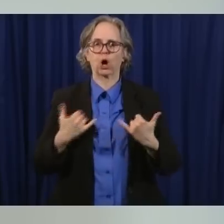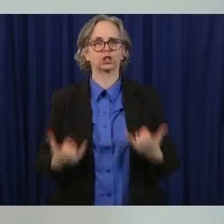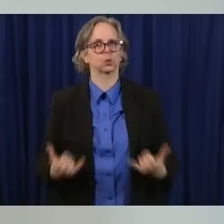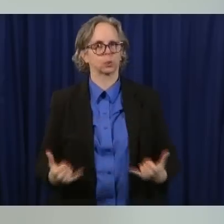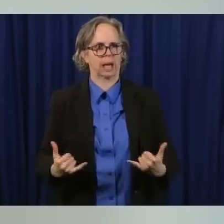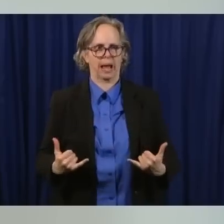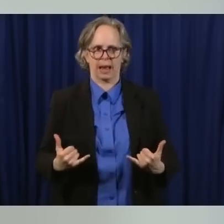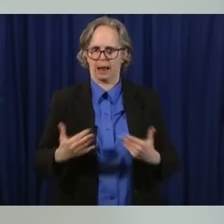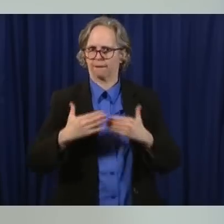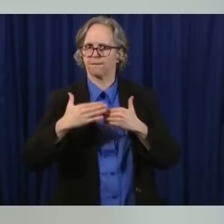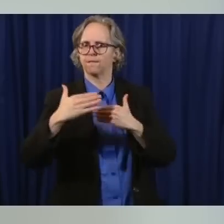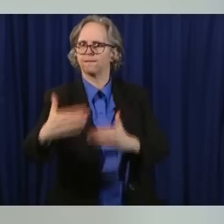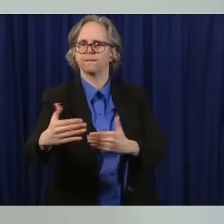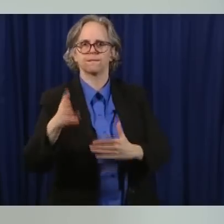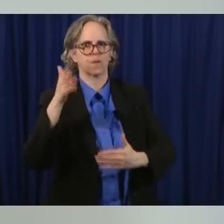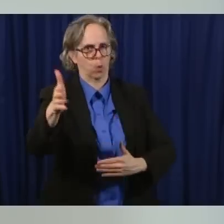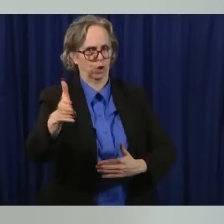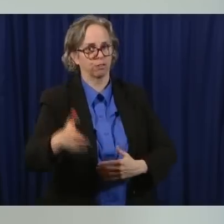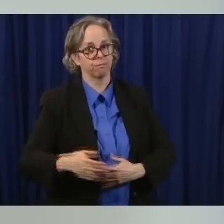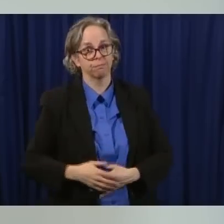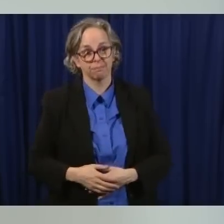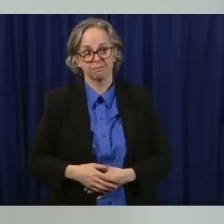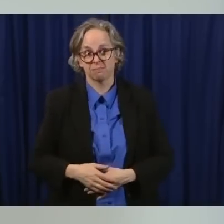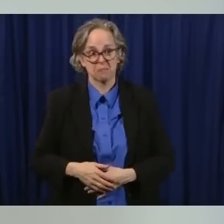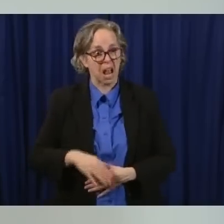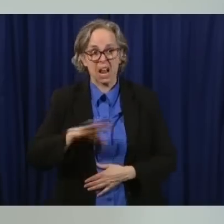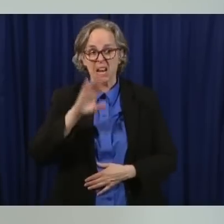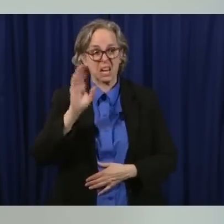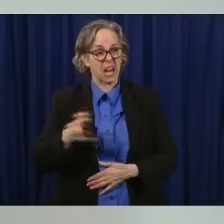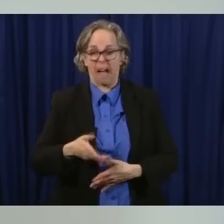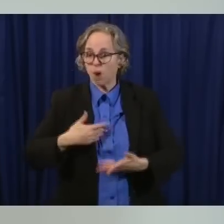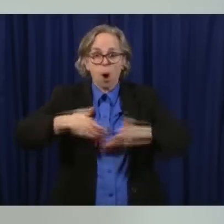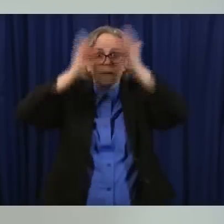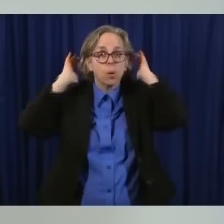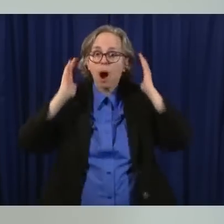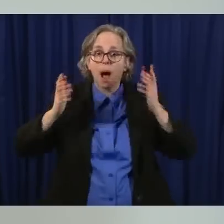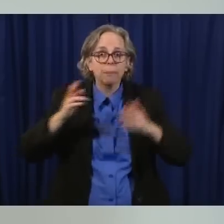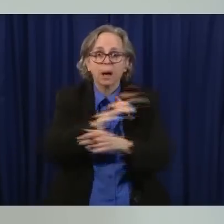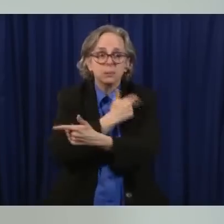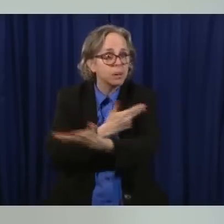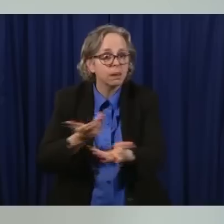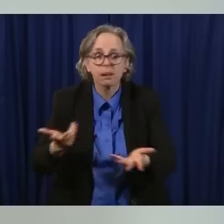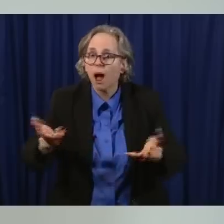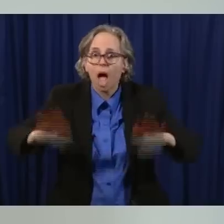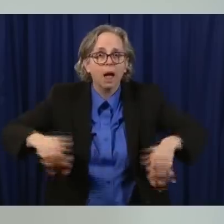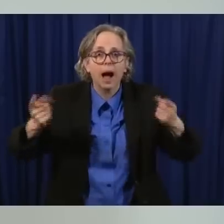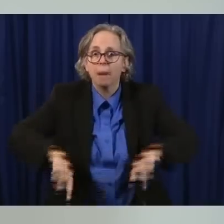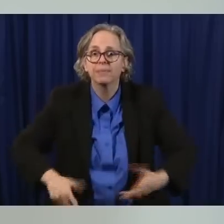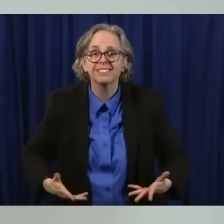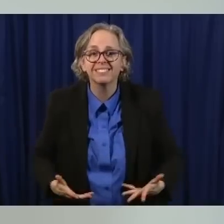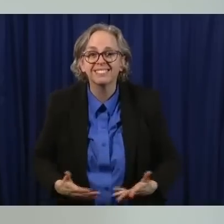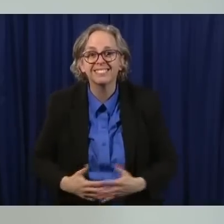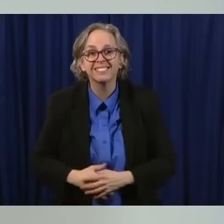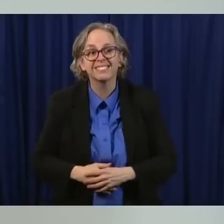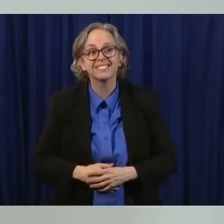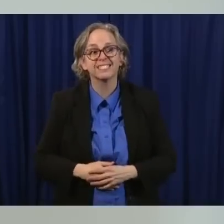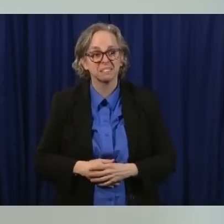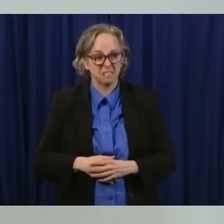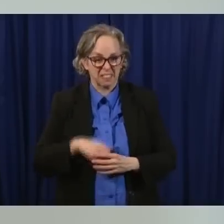GOVERNOR, TO HIS CREDIT TOOK SWIFT ACTION. I TRULY BELIEVE AND WILL ALWAYS BELIEVE THAT THOSE SWIFT ACTIONS PUT US IN A GREAT POSITION TODAY. AND FOREVER GOING FORWARD.